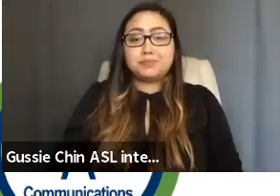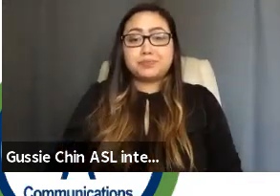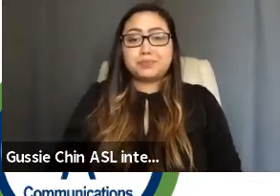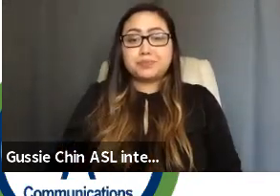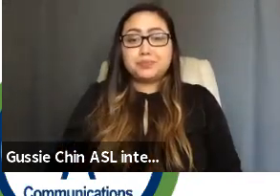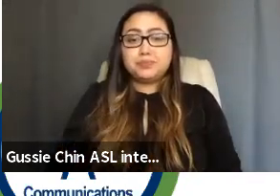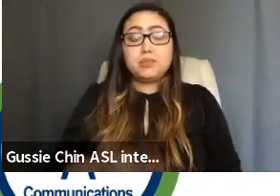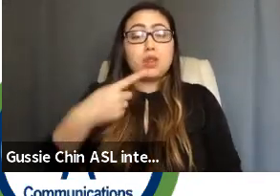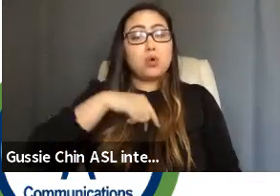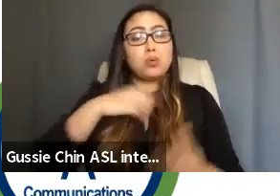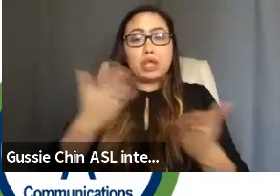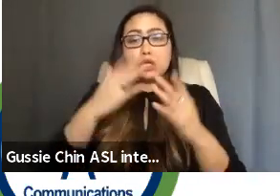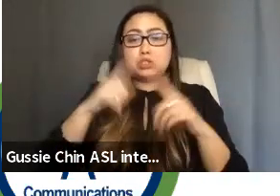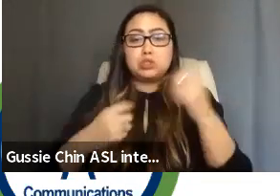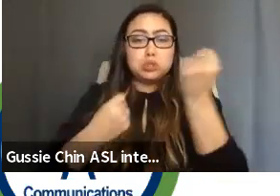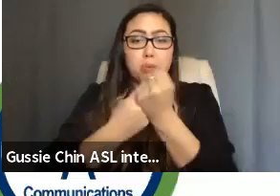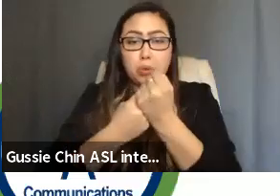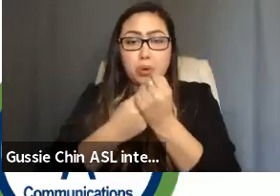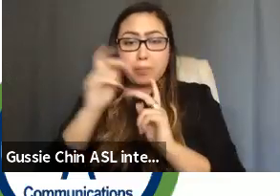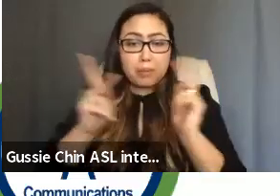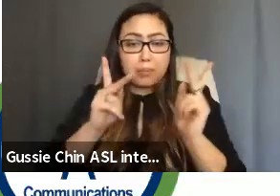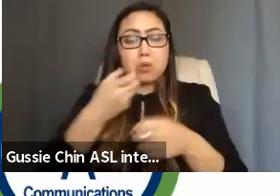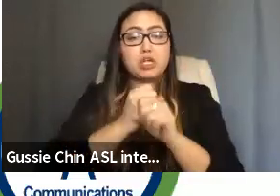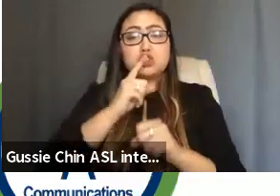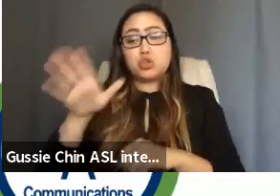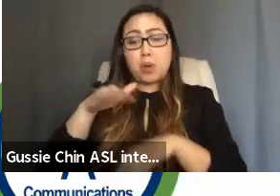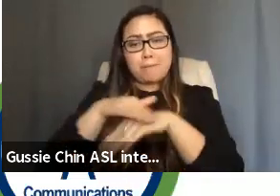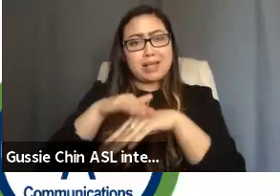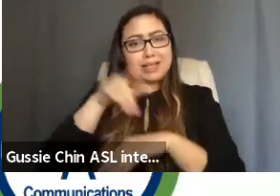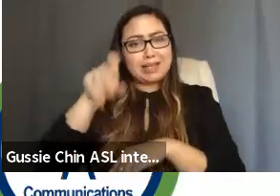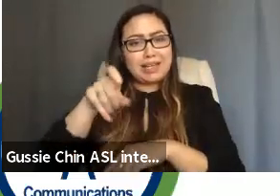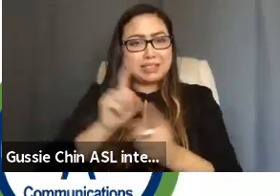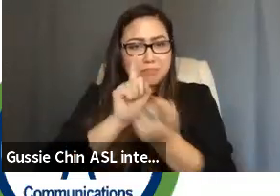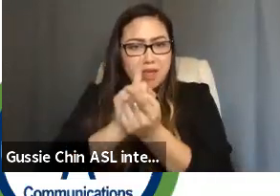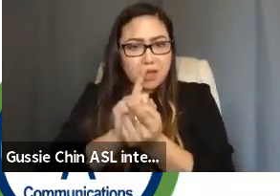are here to support people and make sure their basic needs are met and activities of daily